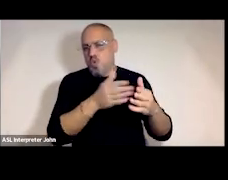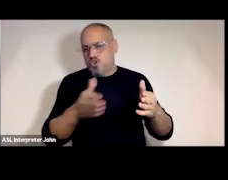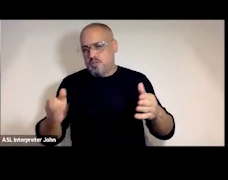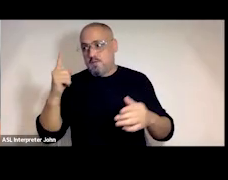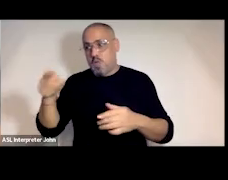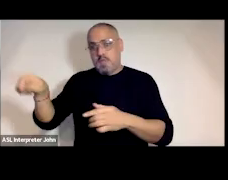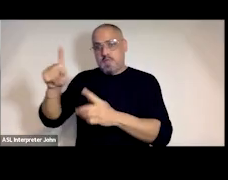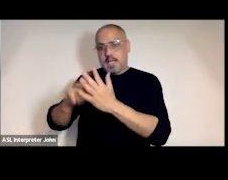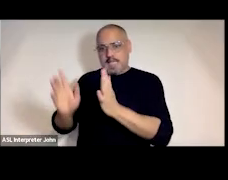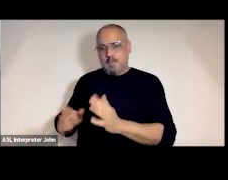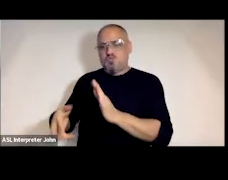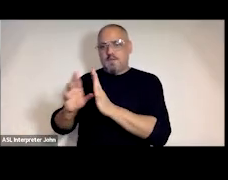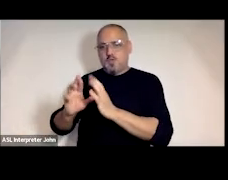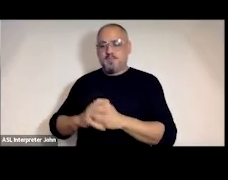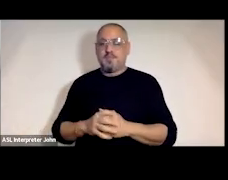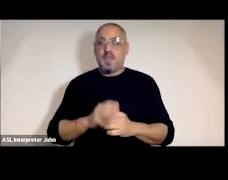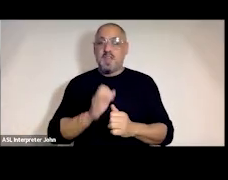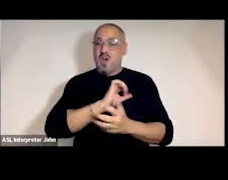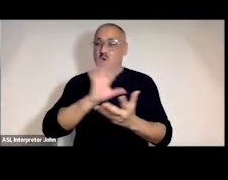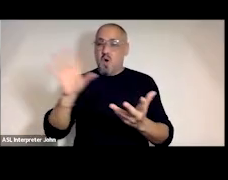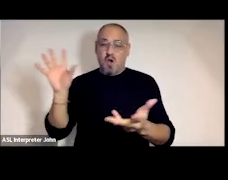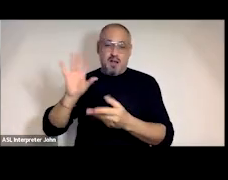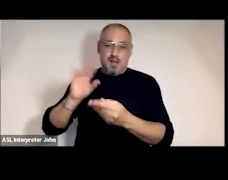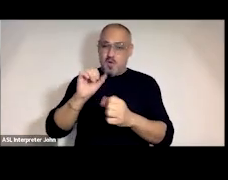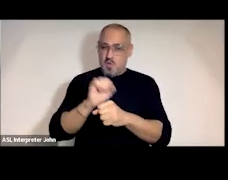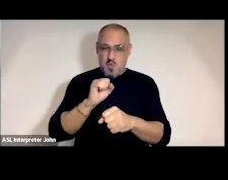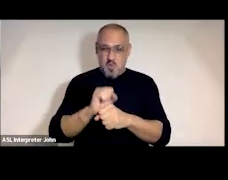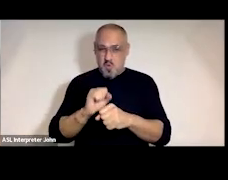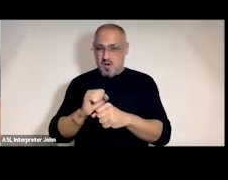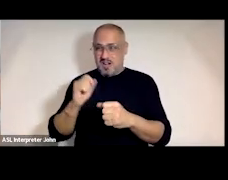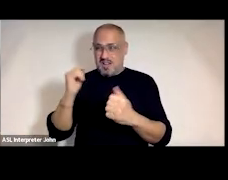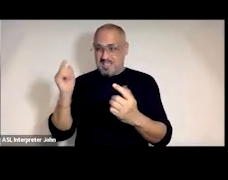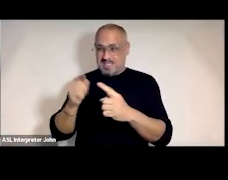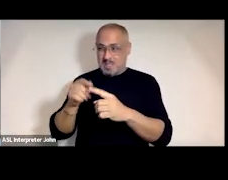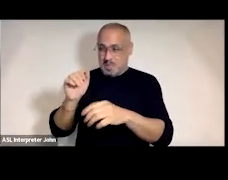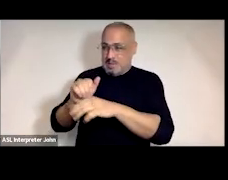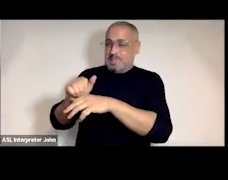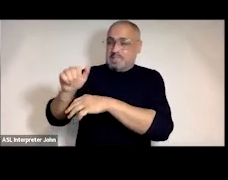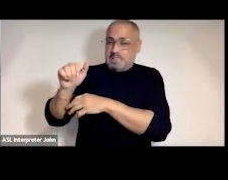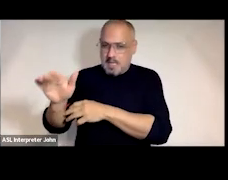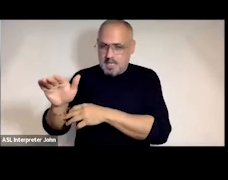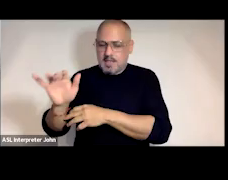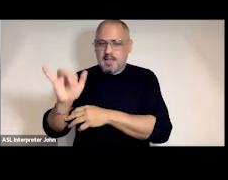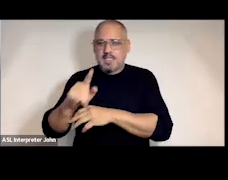And all of the work that you've done leading up to submitting a SOAR claim, this will be your end result.